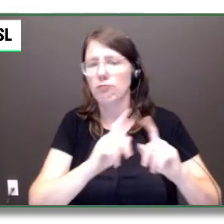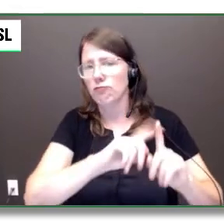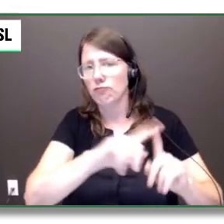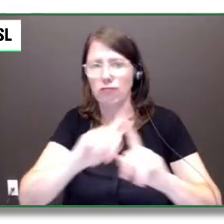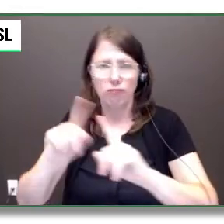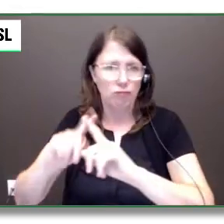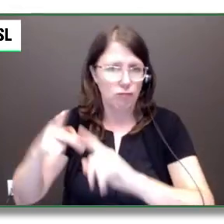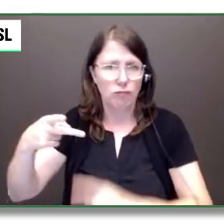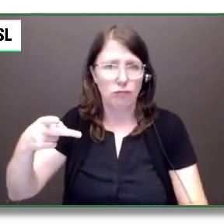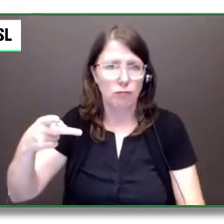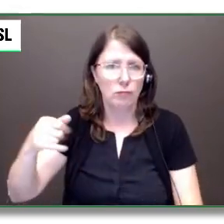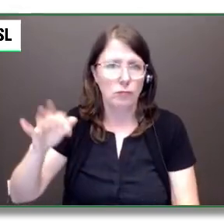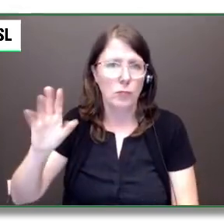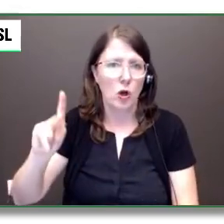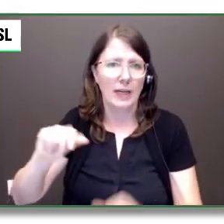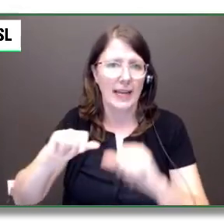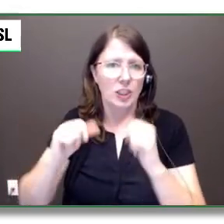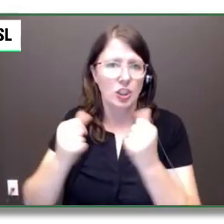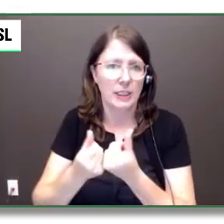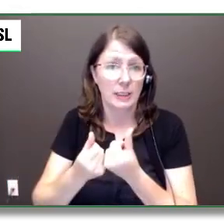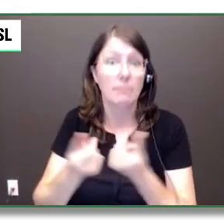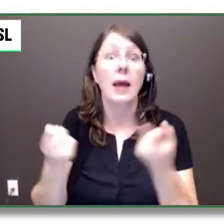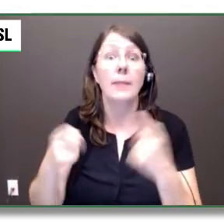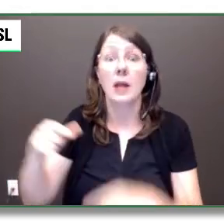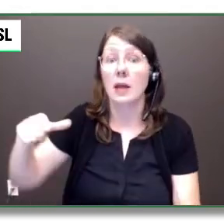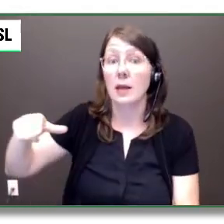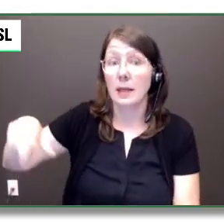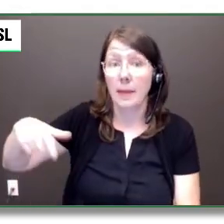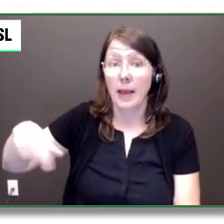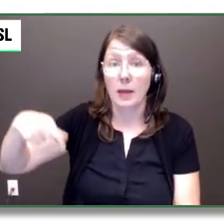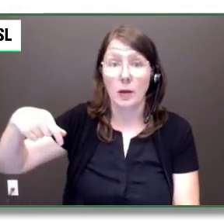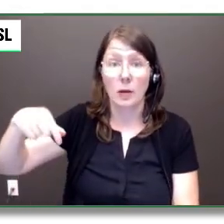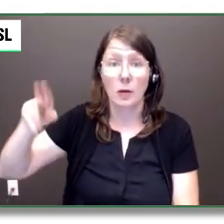relationship where some of these suggestions are already in the process